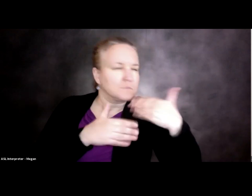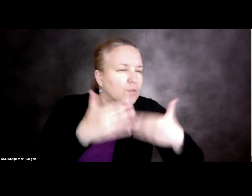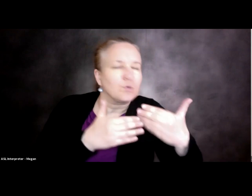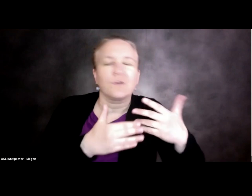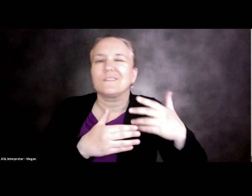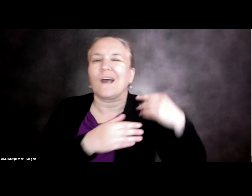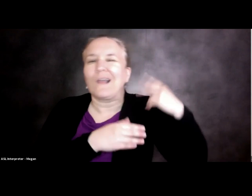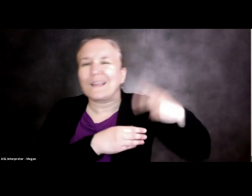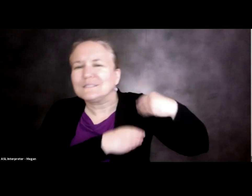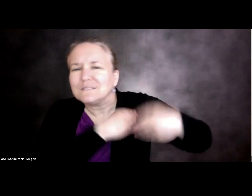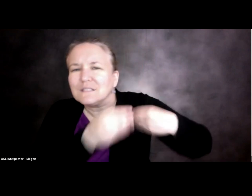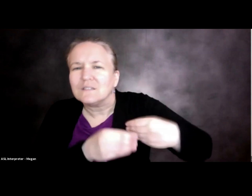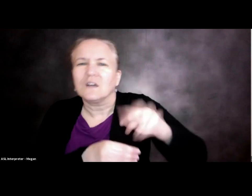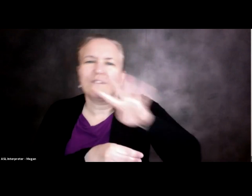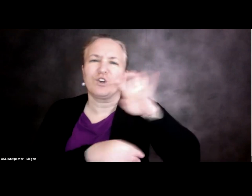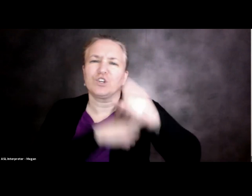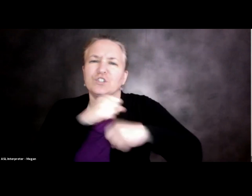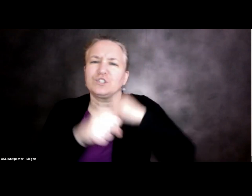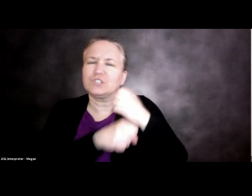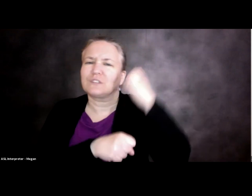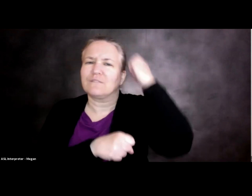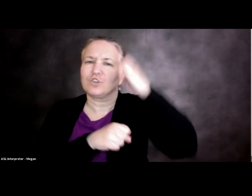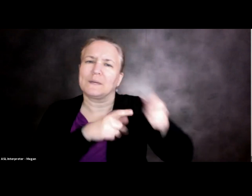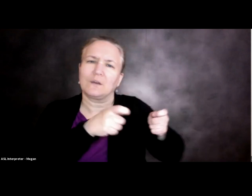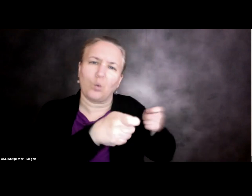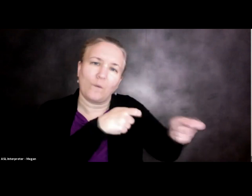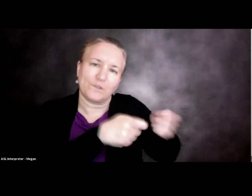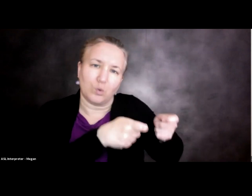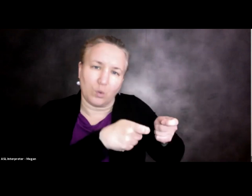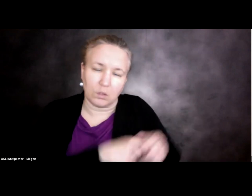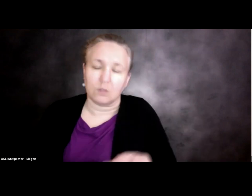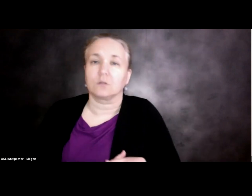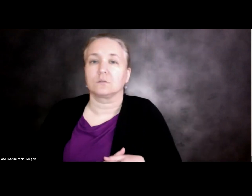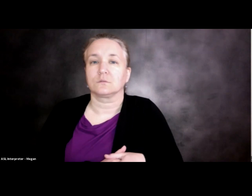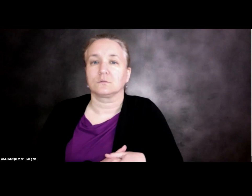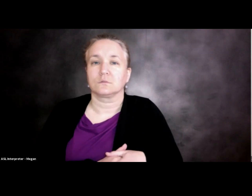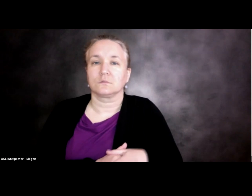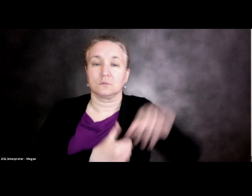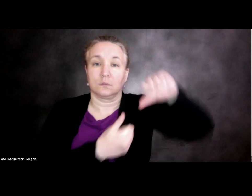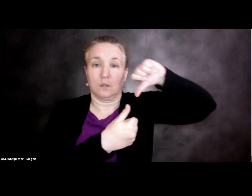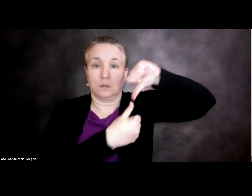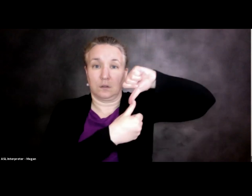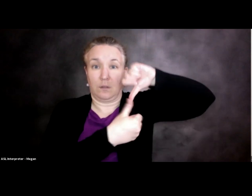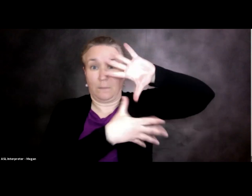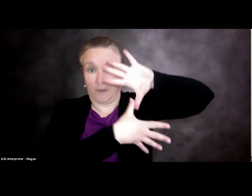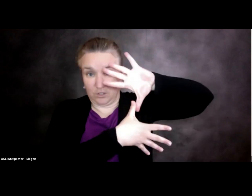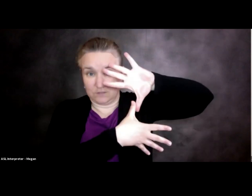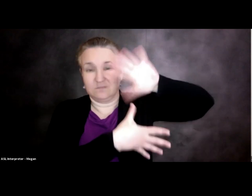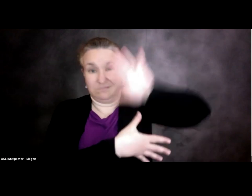of European over-rule. Along the Americas and in the Caribbean,